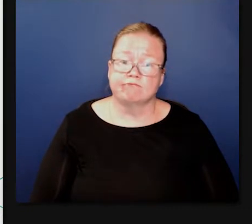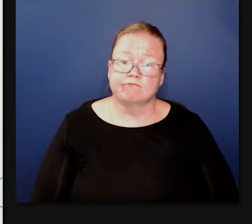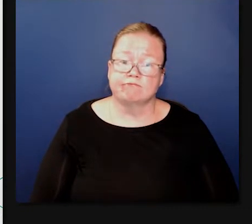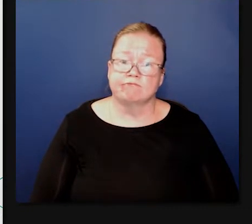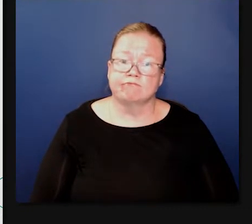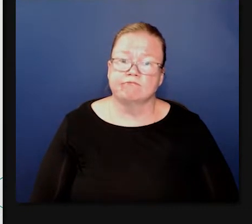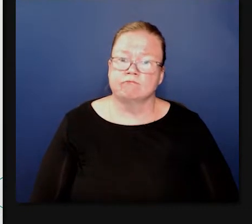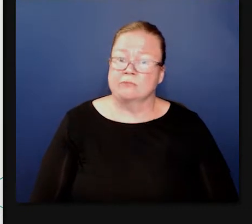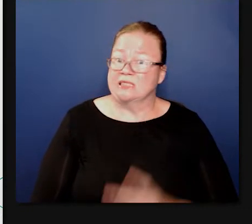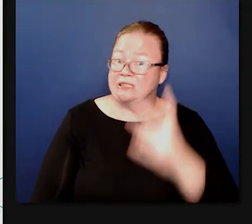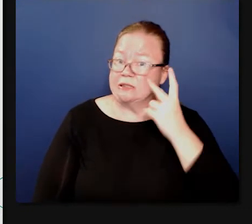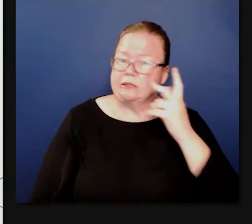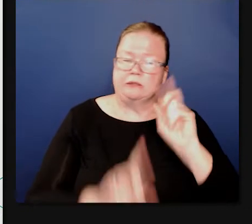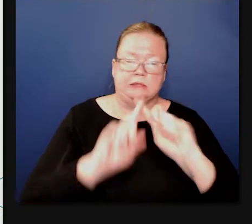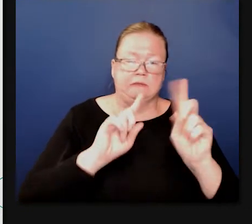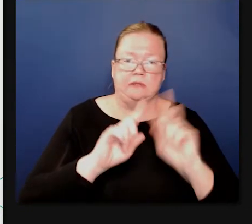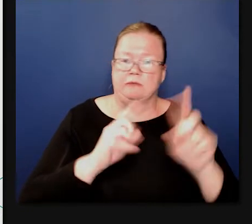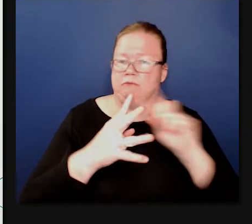And you can see there's a ton of different options.